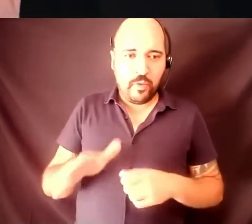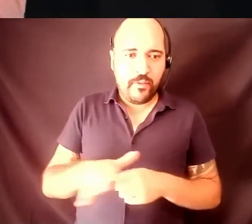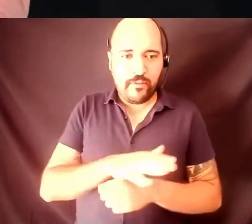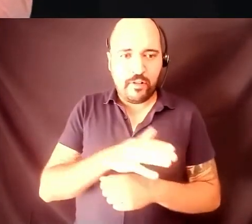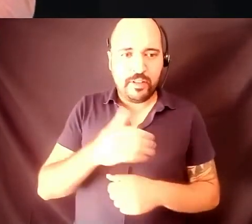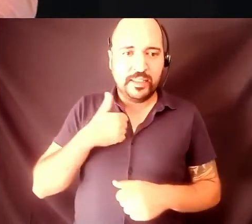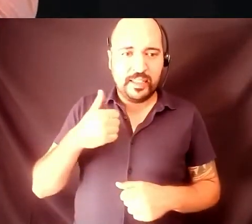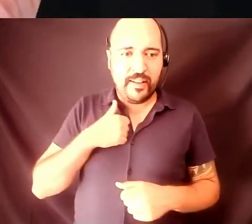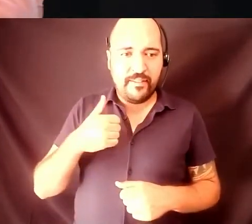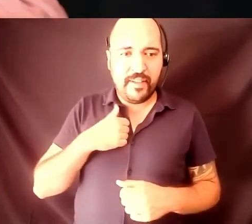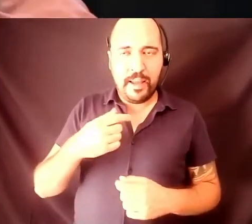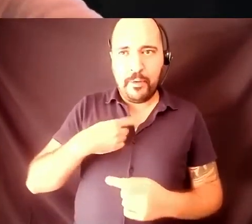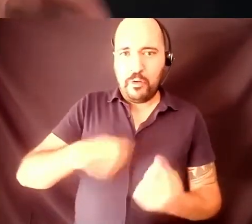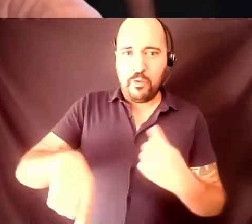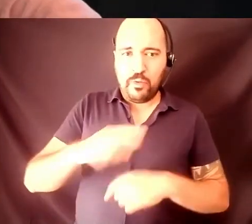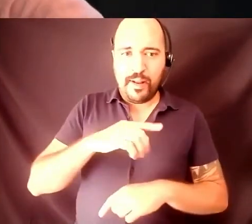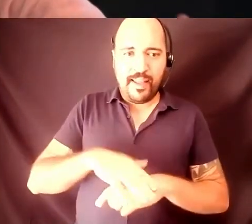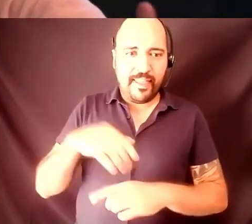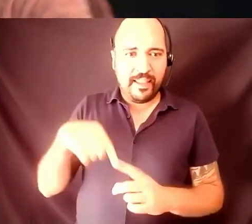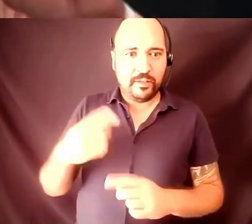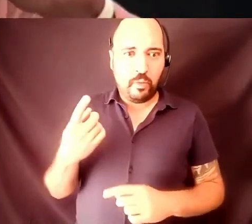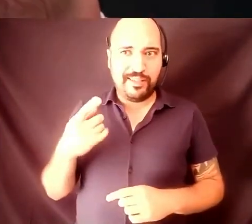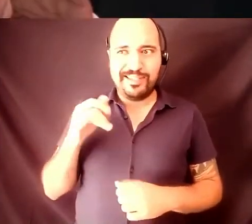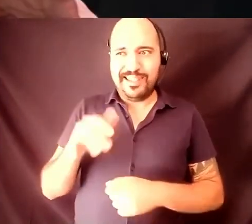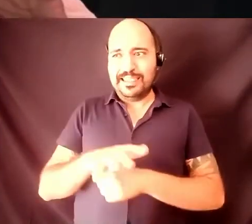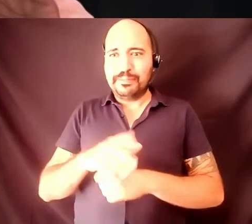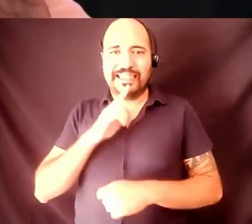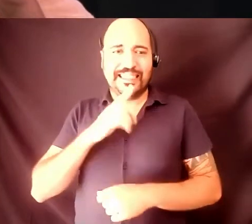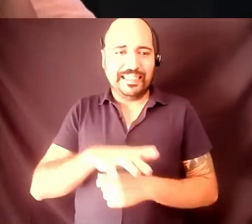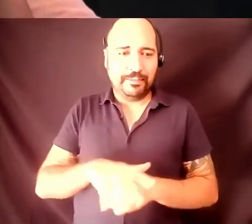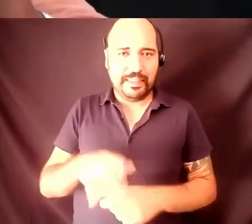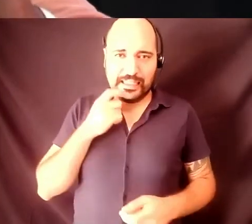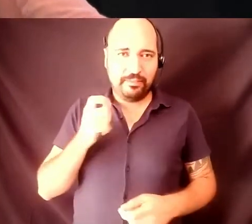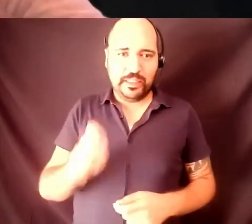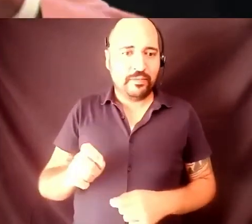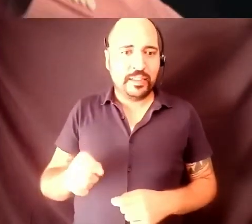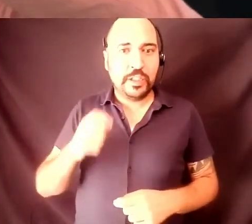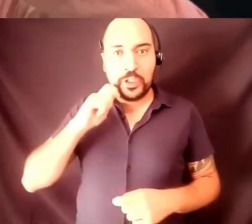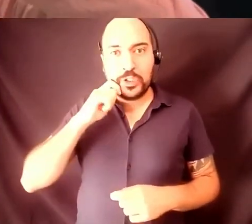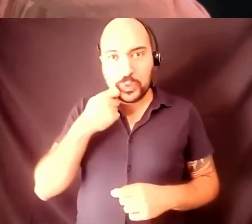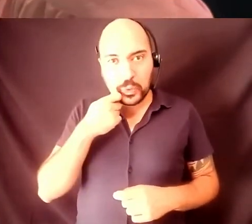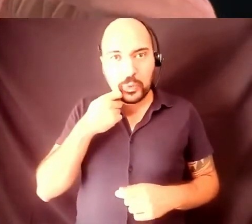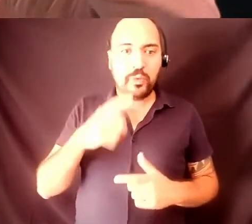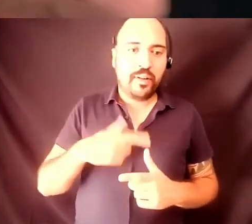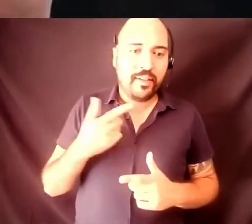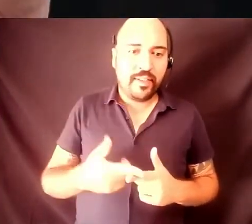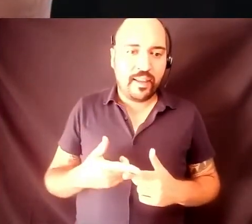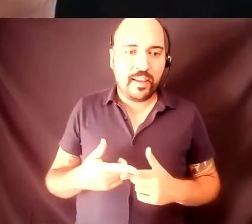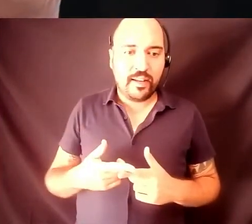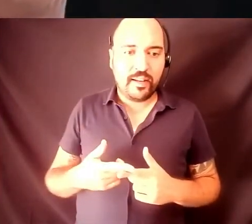That's powerful. I'm gonna round on this one. Because the space was the space. And it was cool. And then. That goes up! You know what I mean?